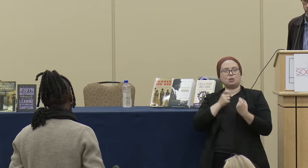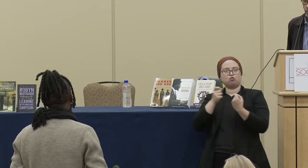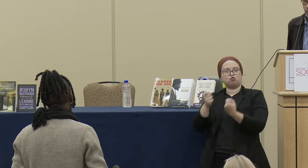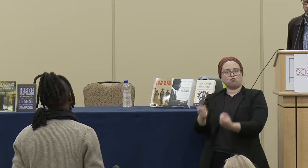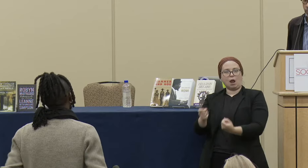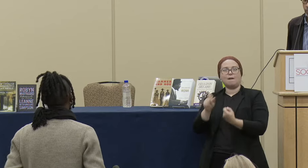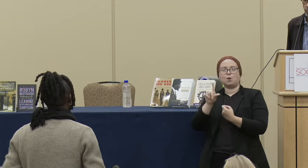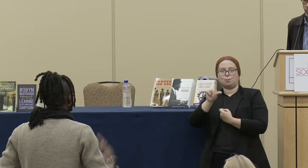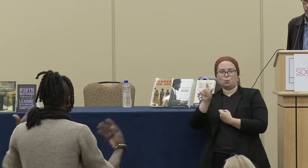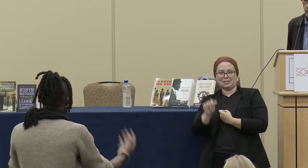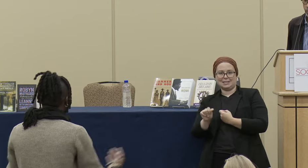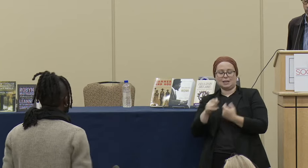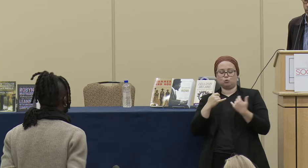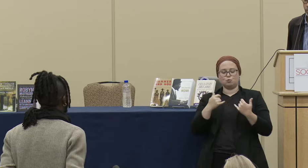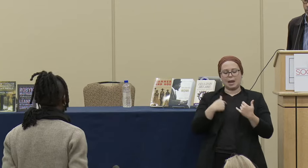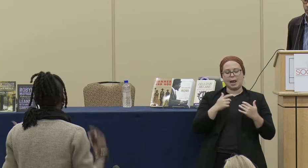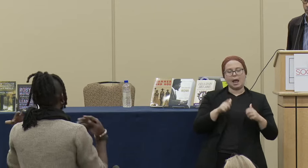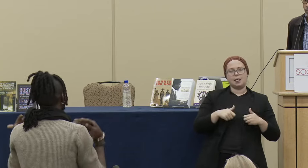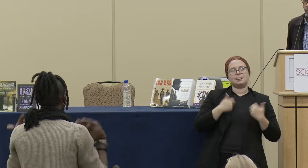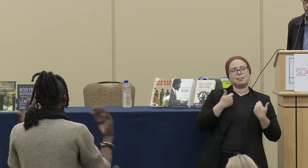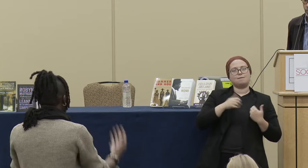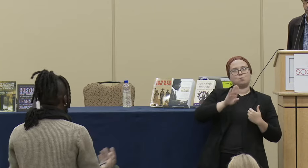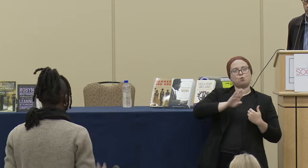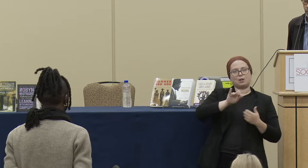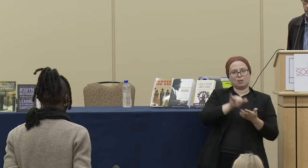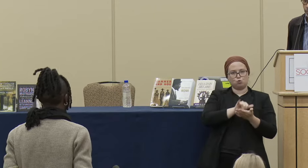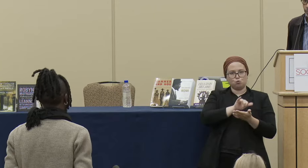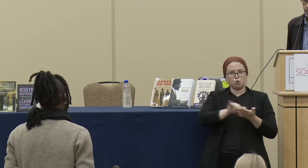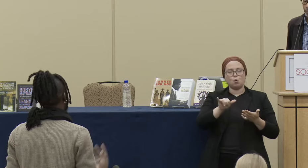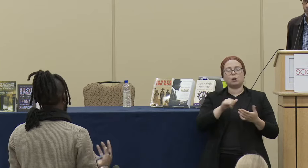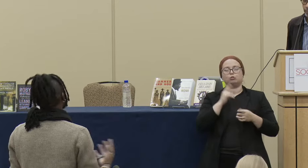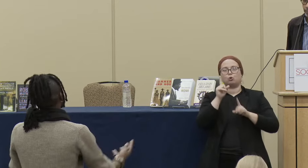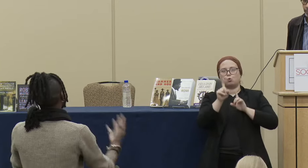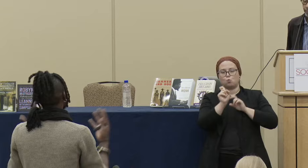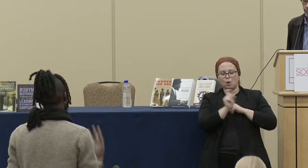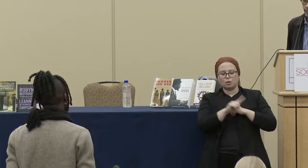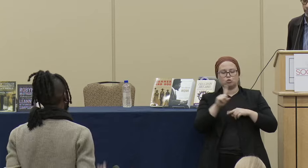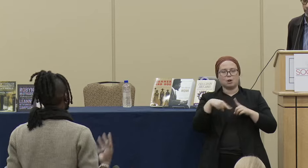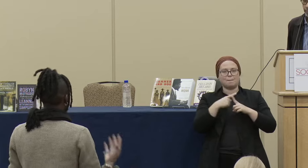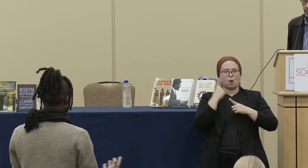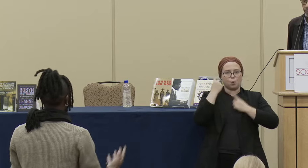of Houston , on the gulf coast. So, just a question about